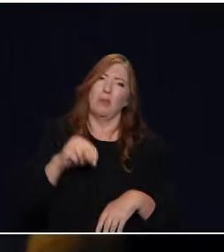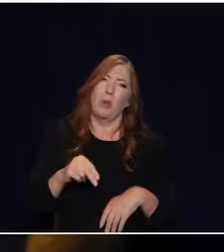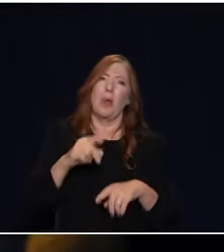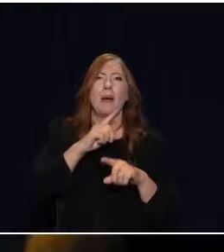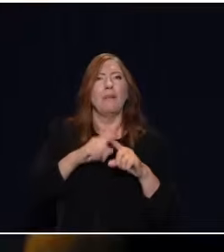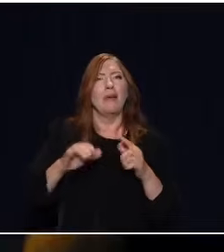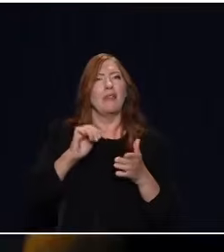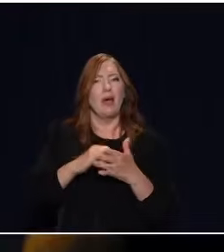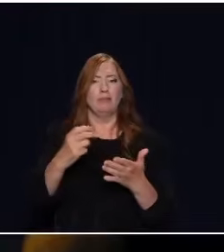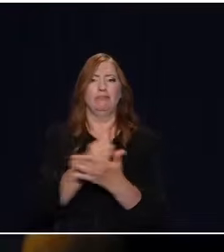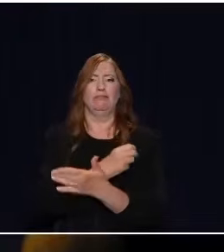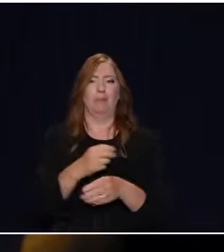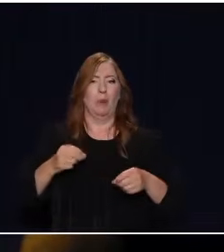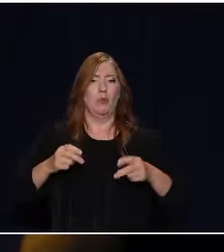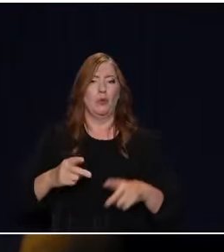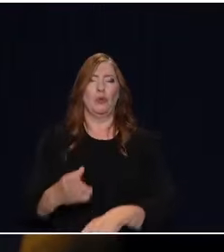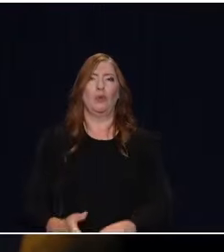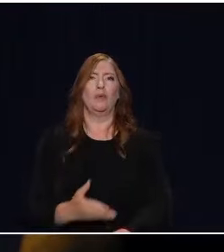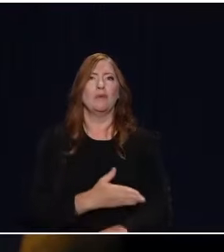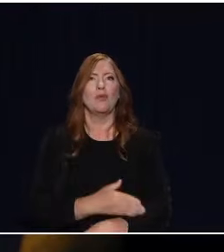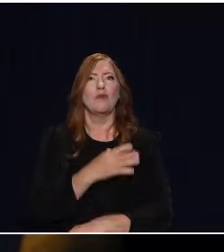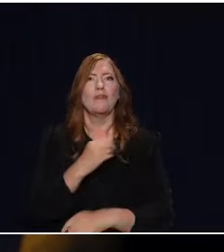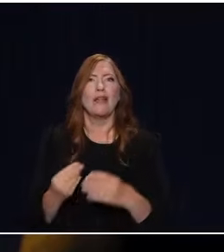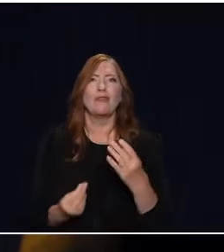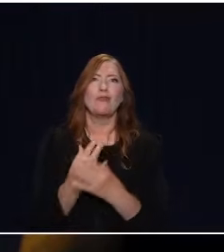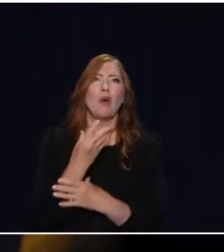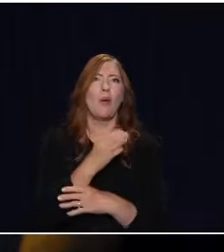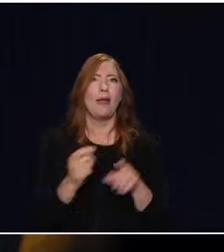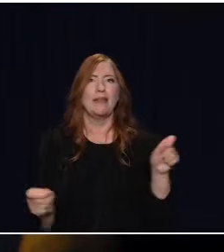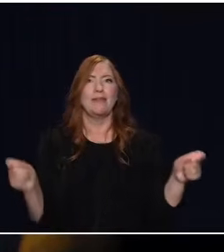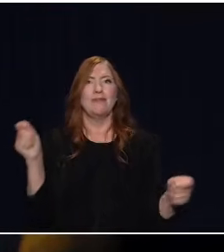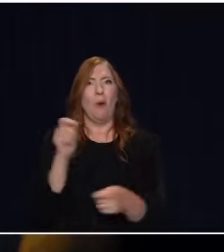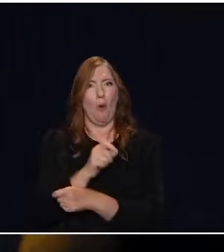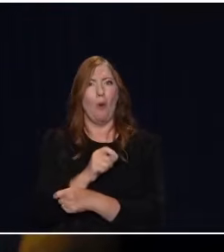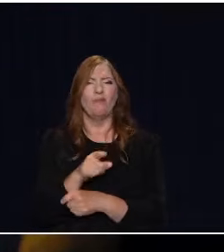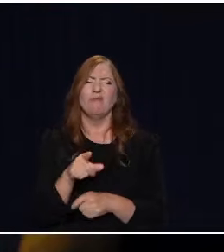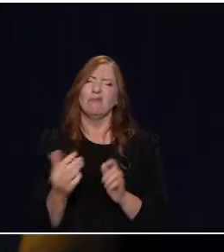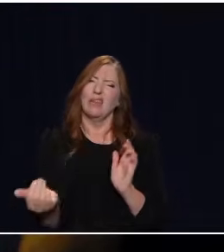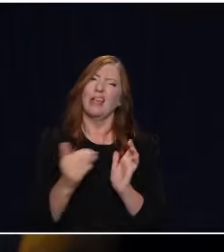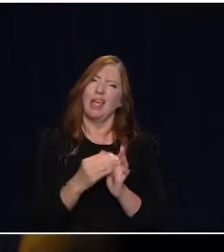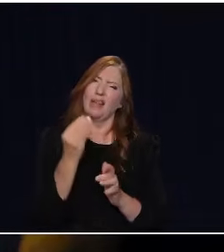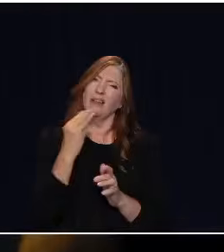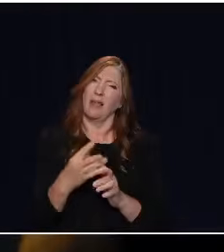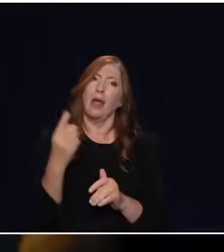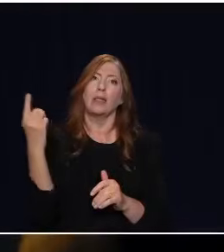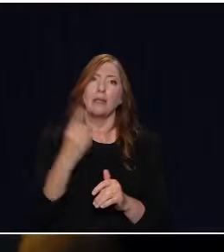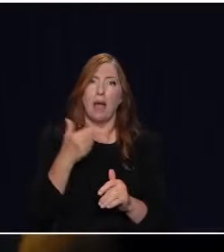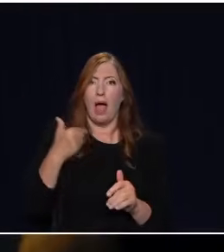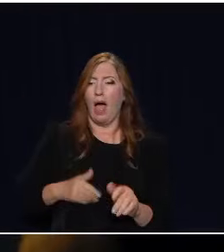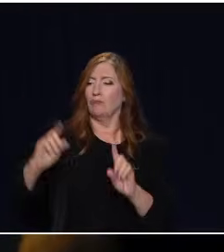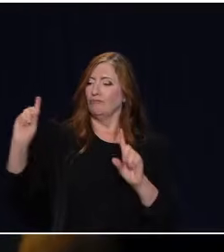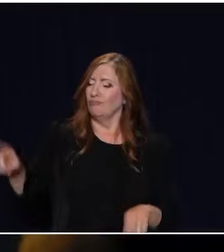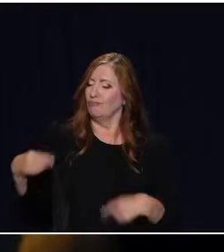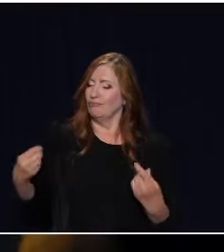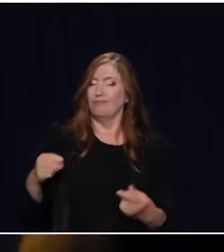EDUCATION. NOW, ARE ALL THINGS PERFECT? NO. BUT THAT IS AN OPPORTUNITY TO